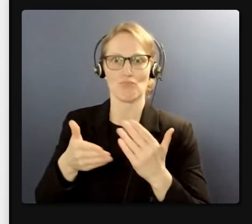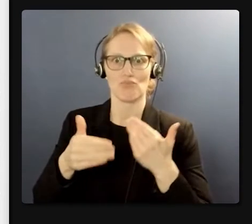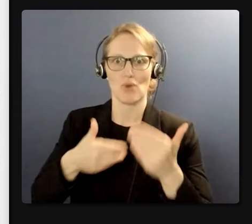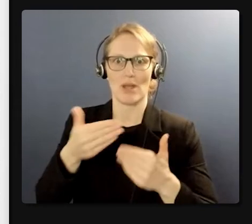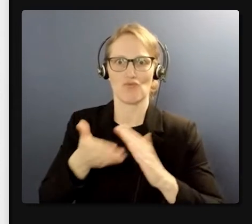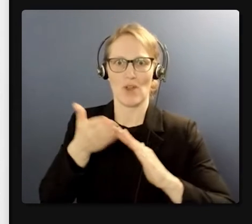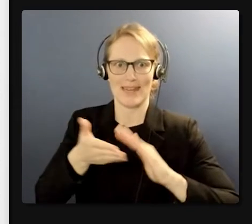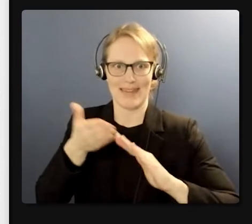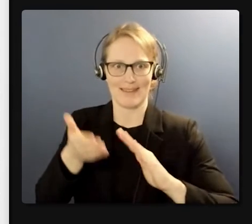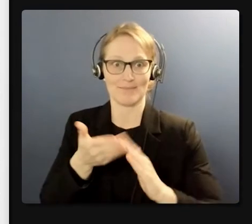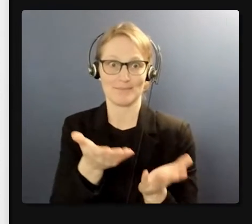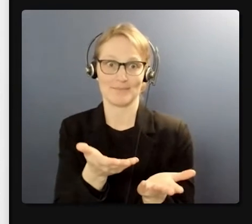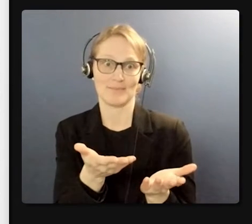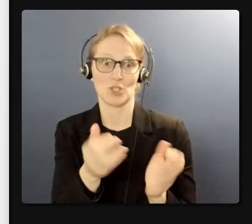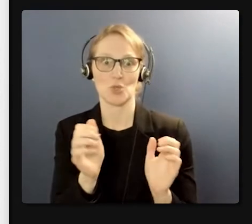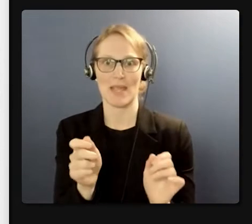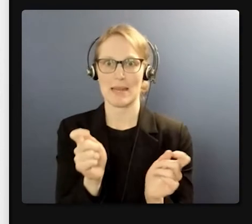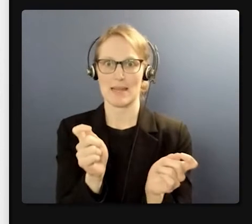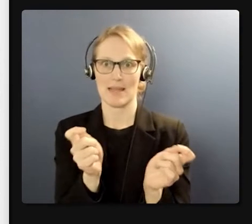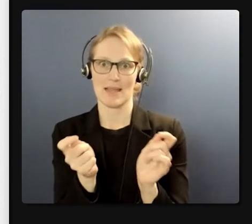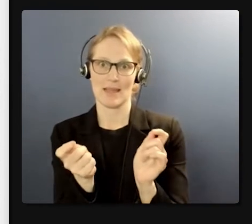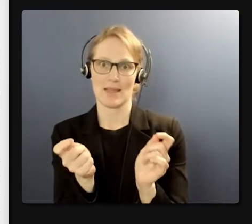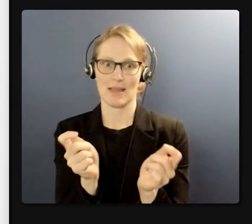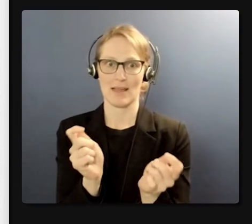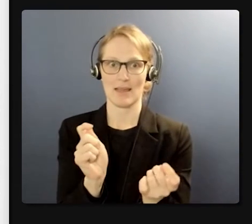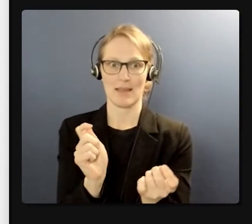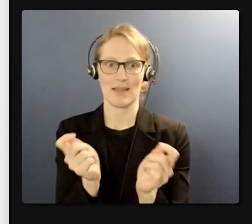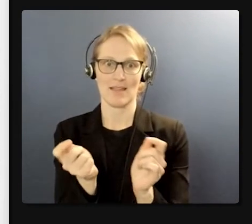where we can modify the different parts,